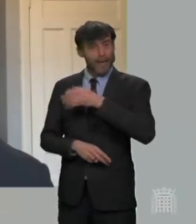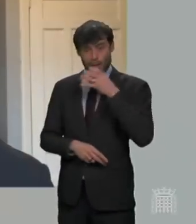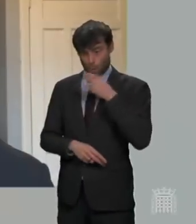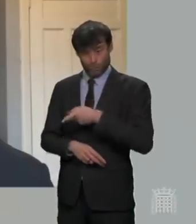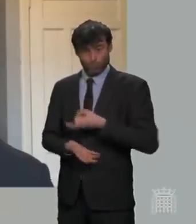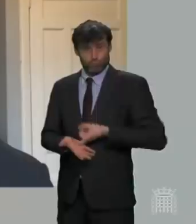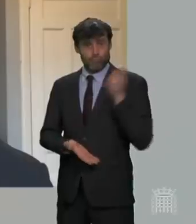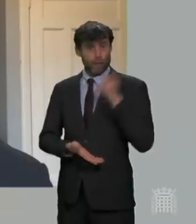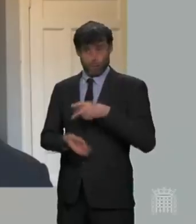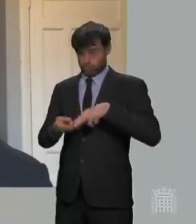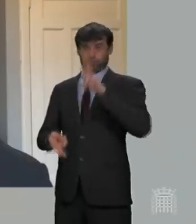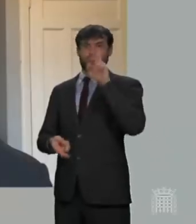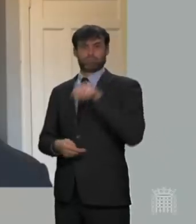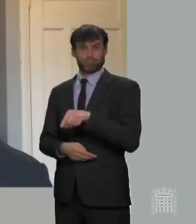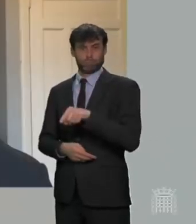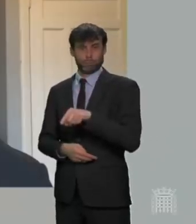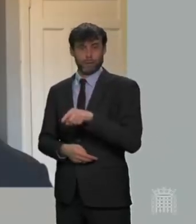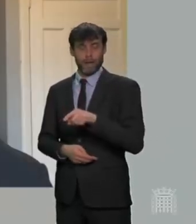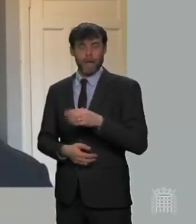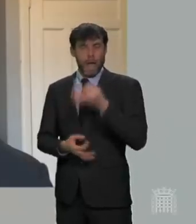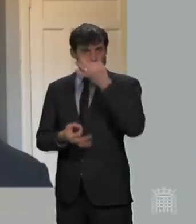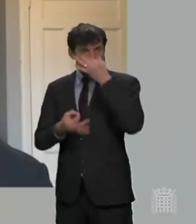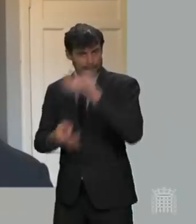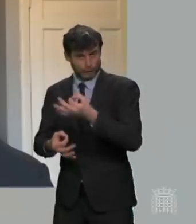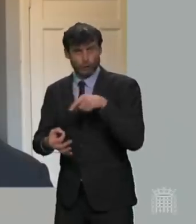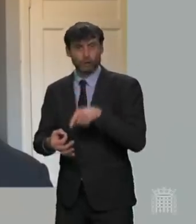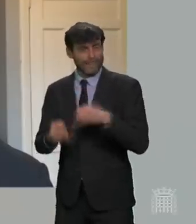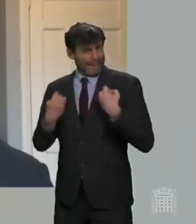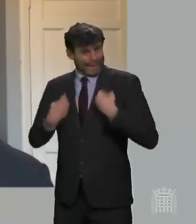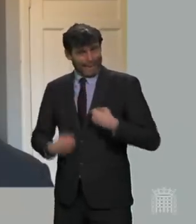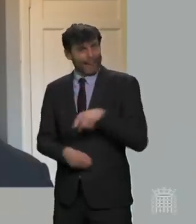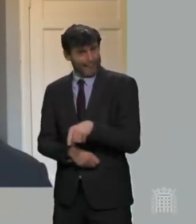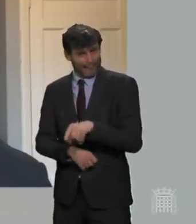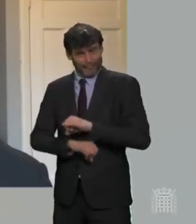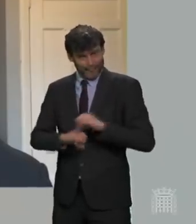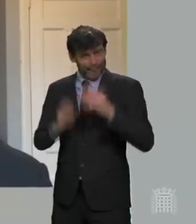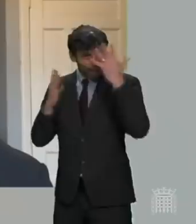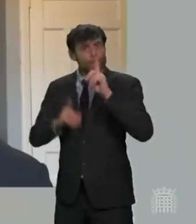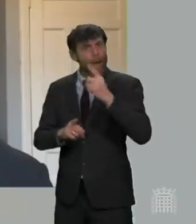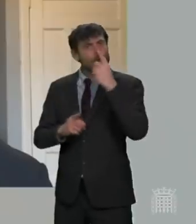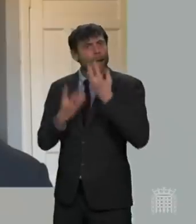Addiction is an illness that can be treated, so will the Prime Minister urgently investigate